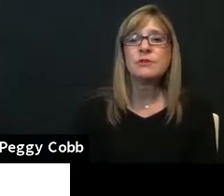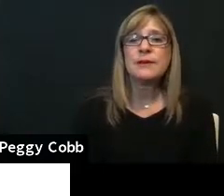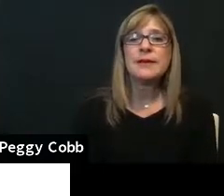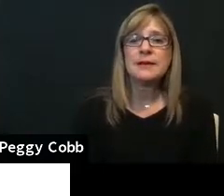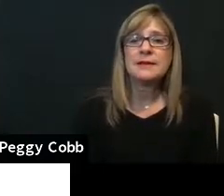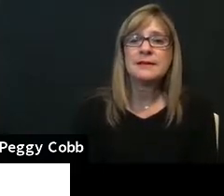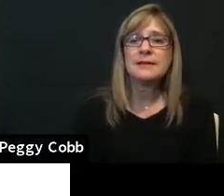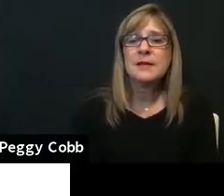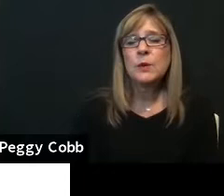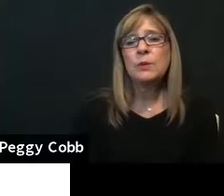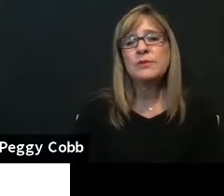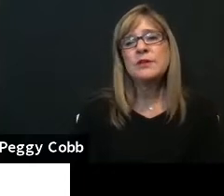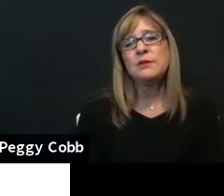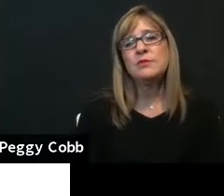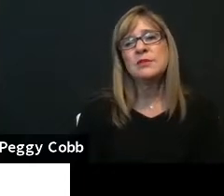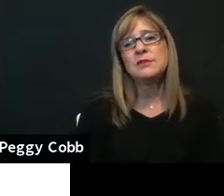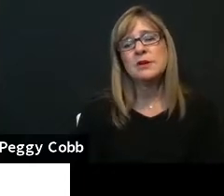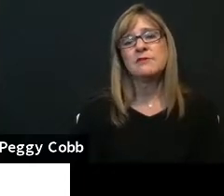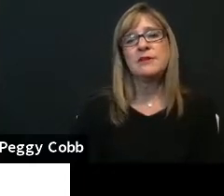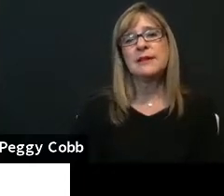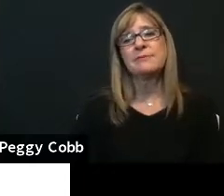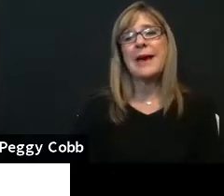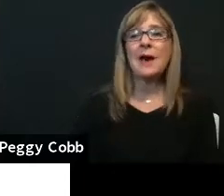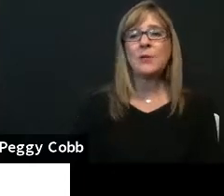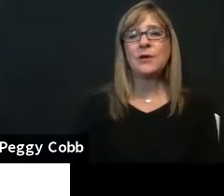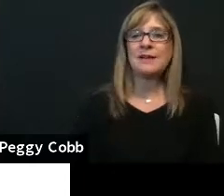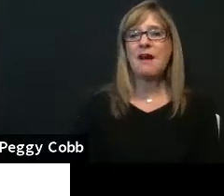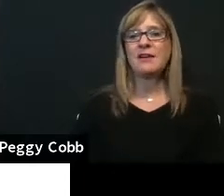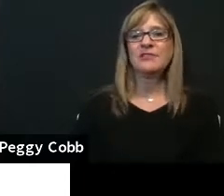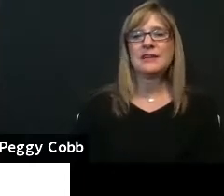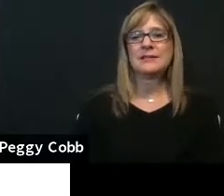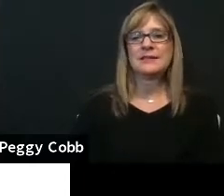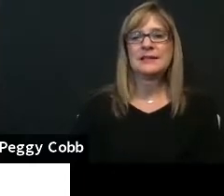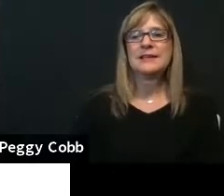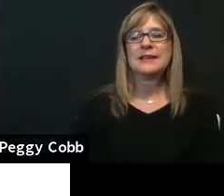that we can. We want the youth to start feeling empowered and confident